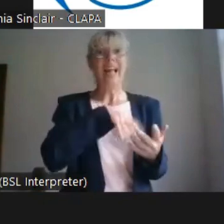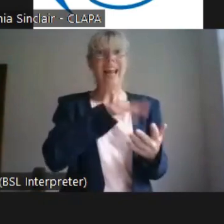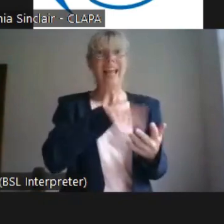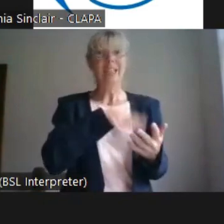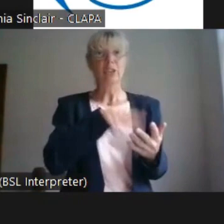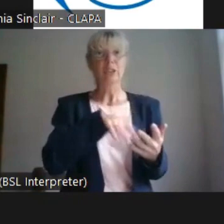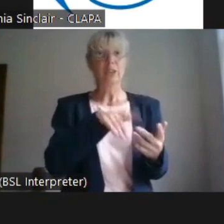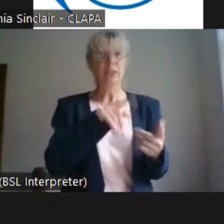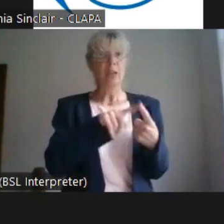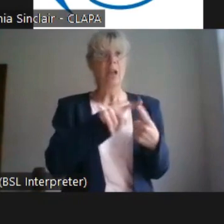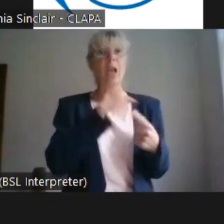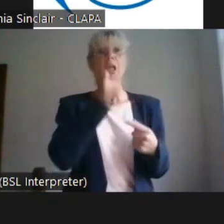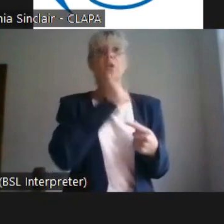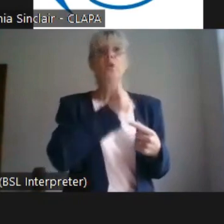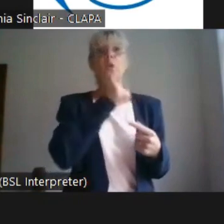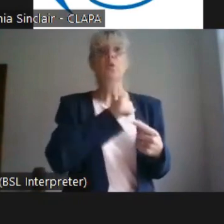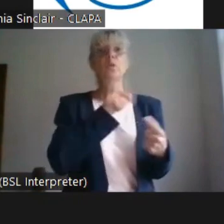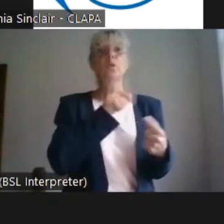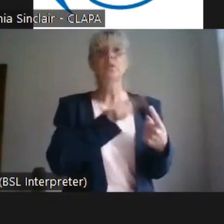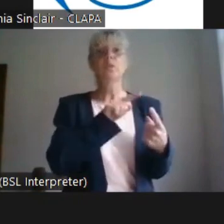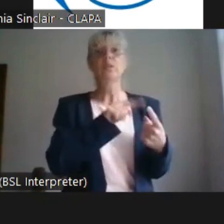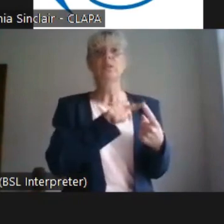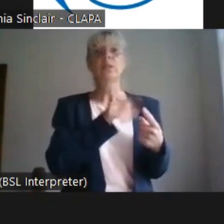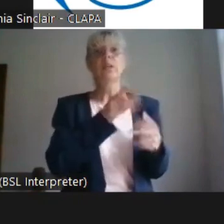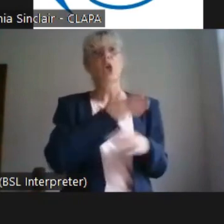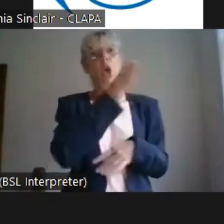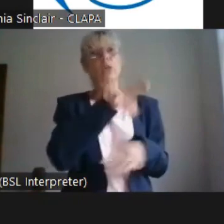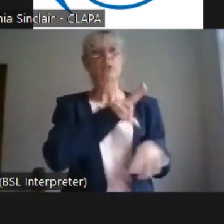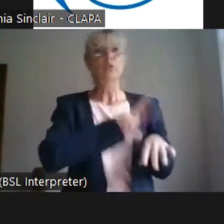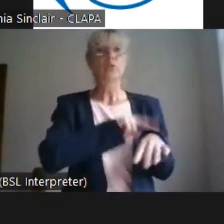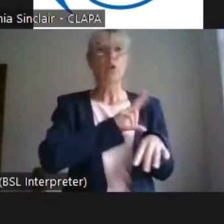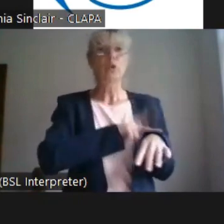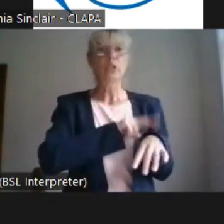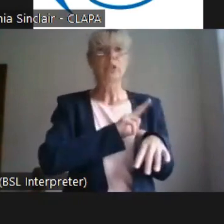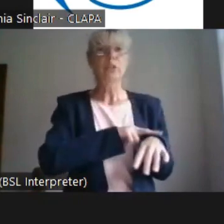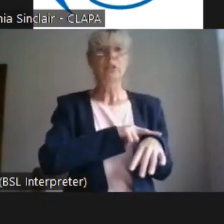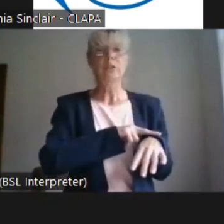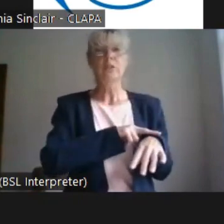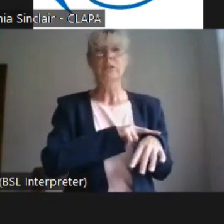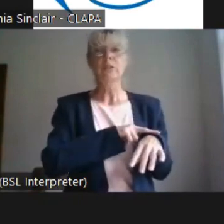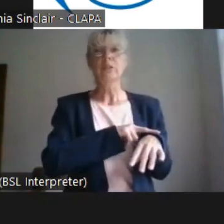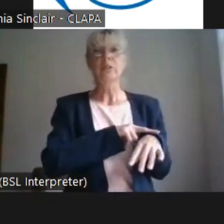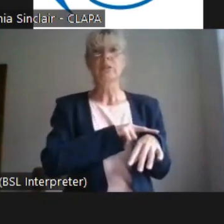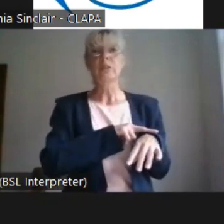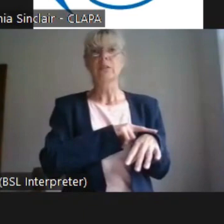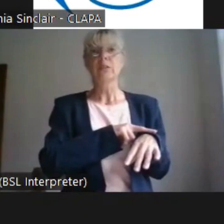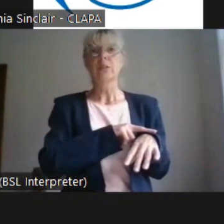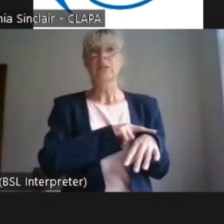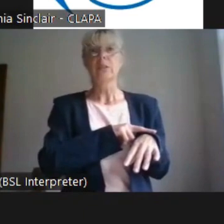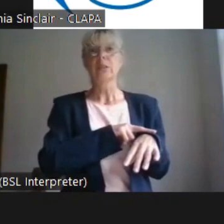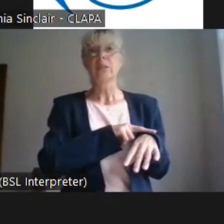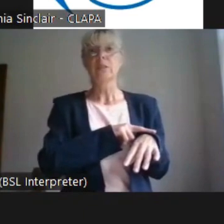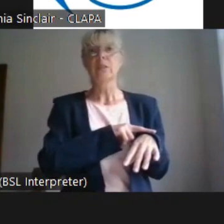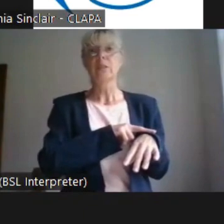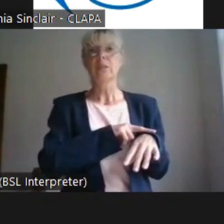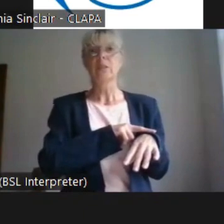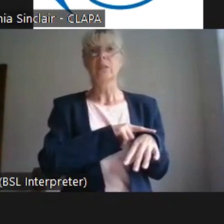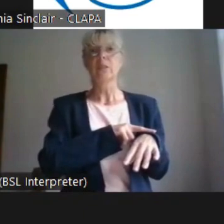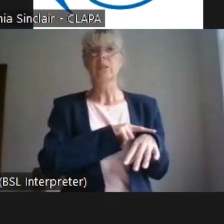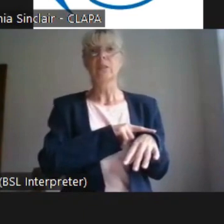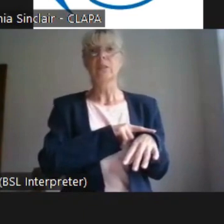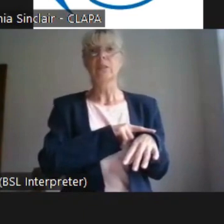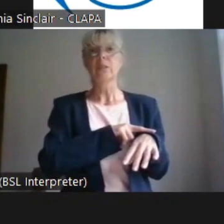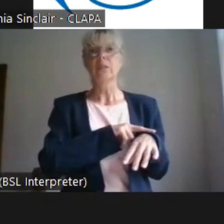for when I'm going to the doctors and want to keep uh everything uh he's said